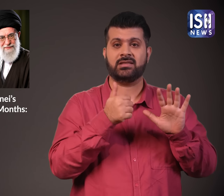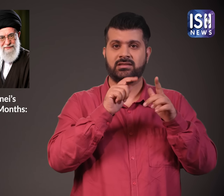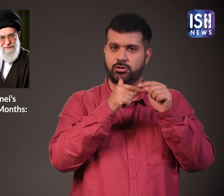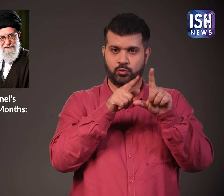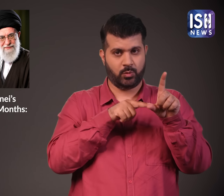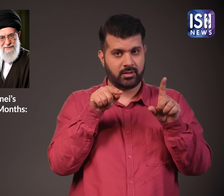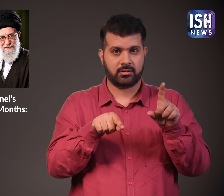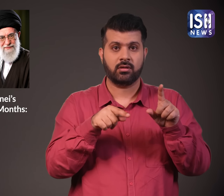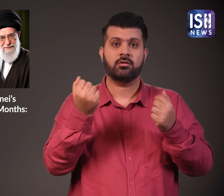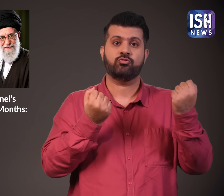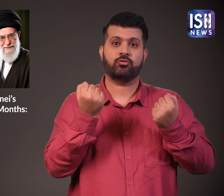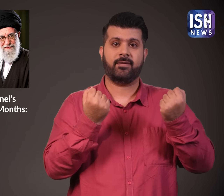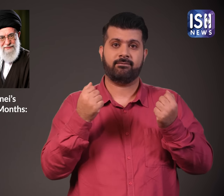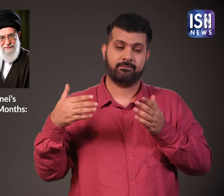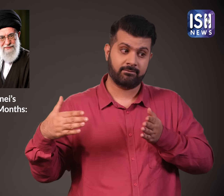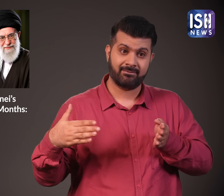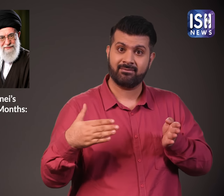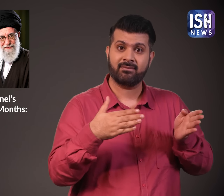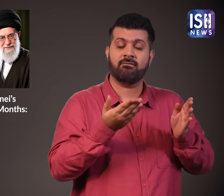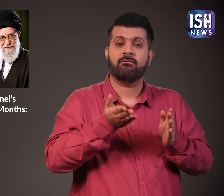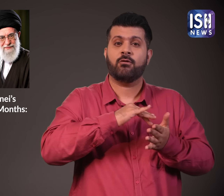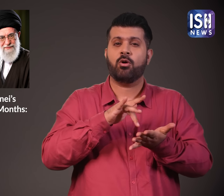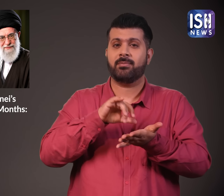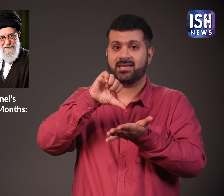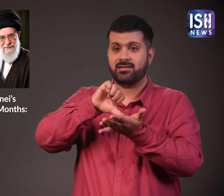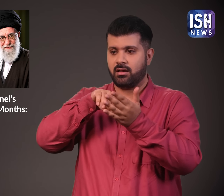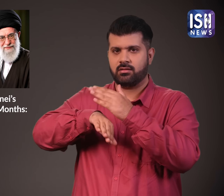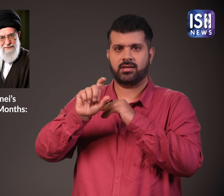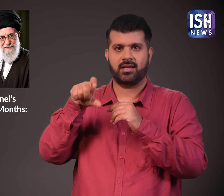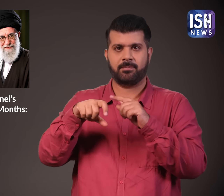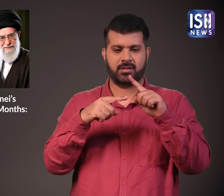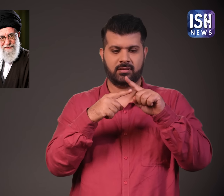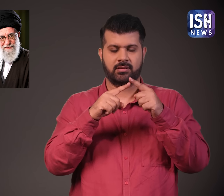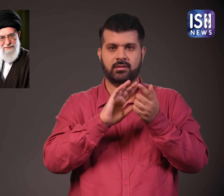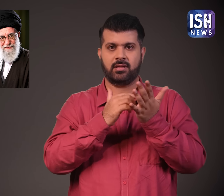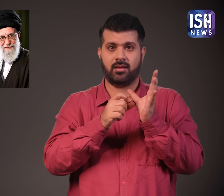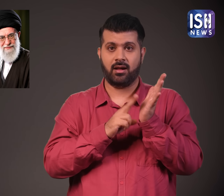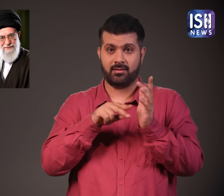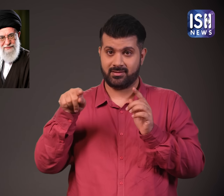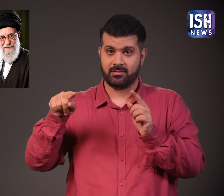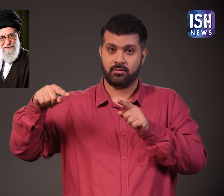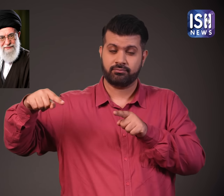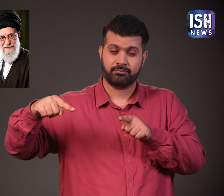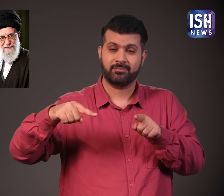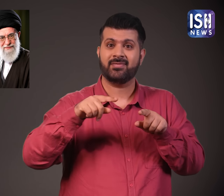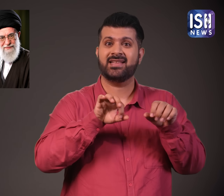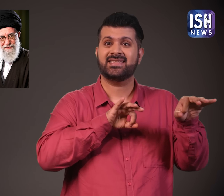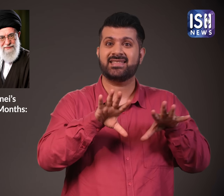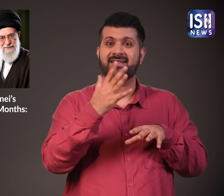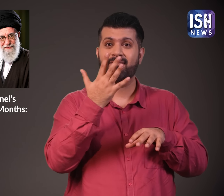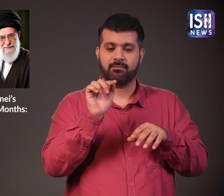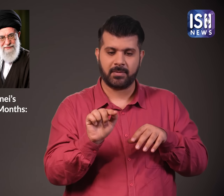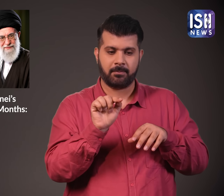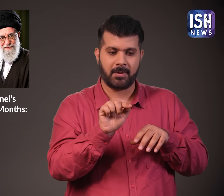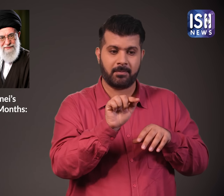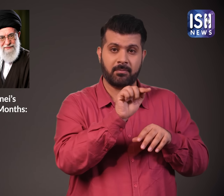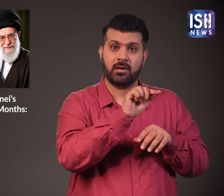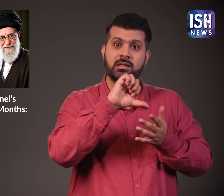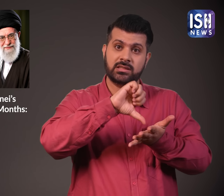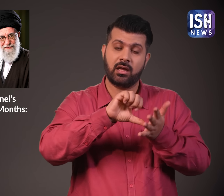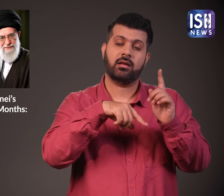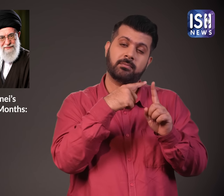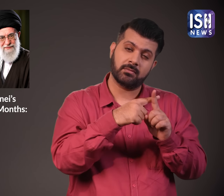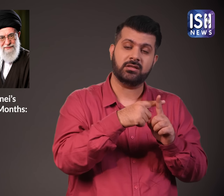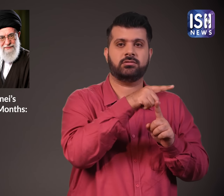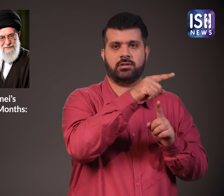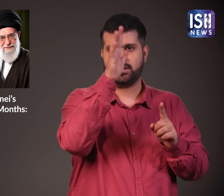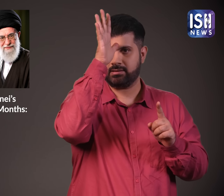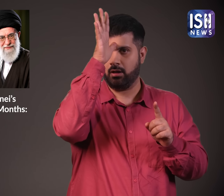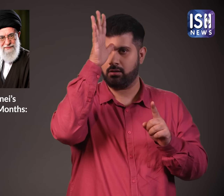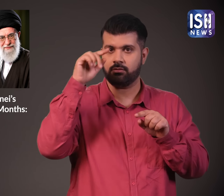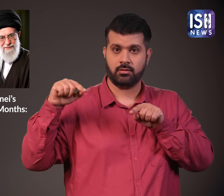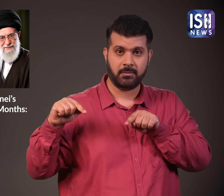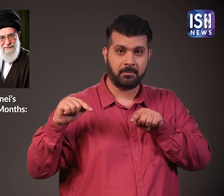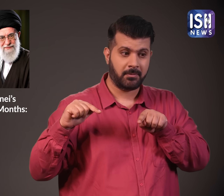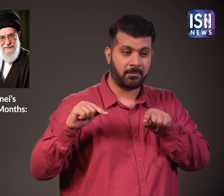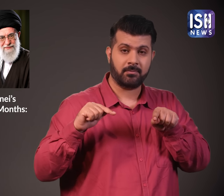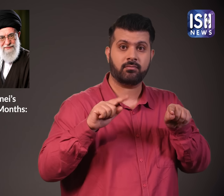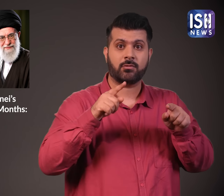On 6th July, the coffins were driven through the streets of Tehran and other cities of Iran and Iraq.